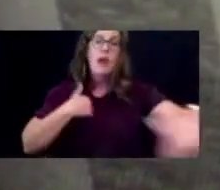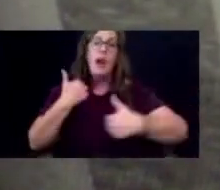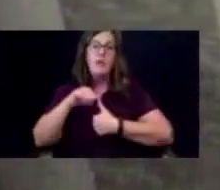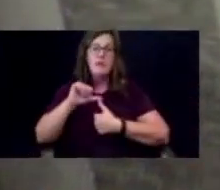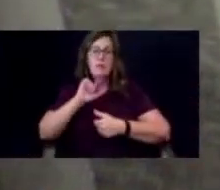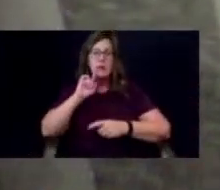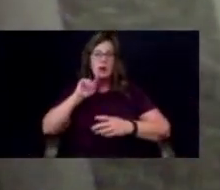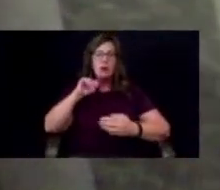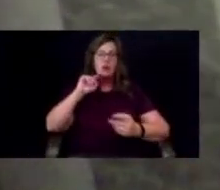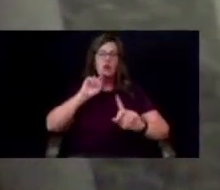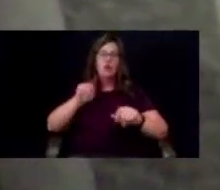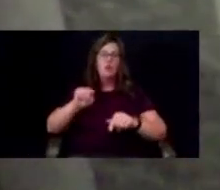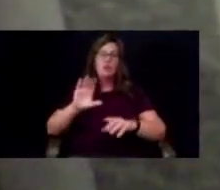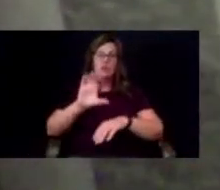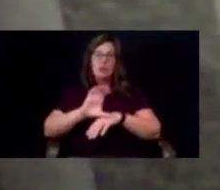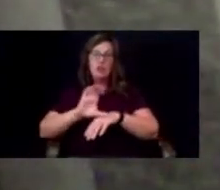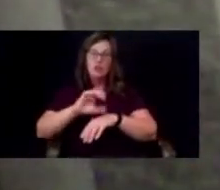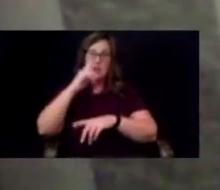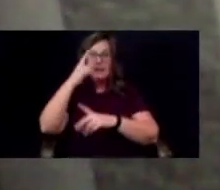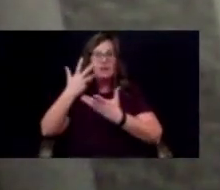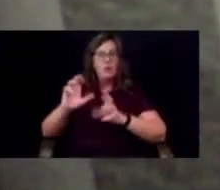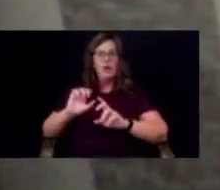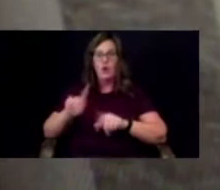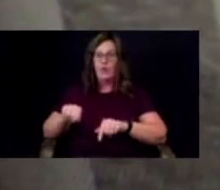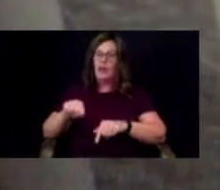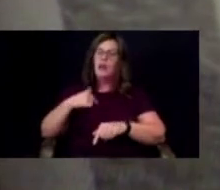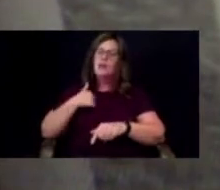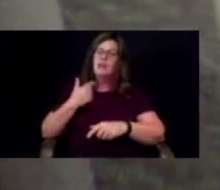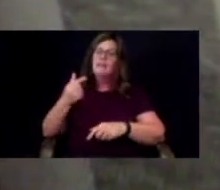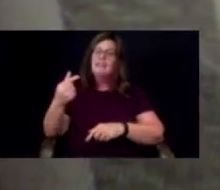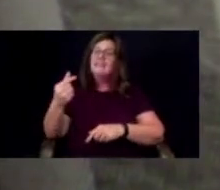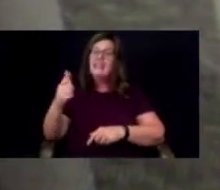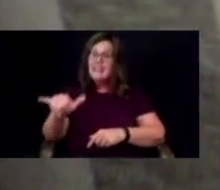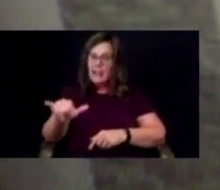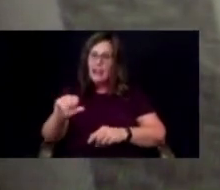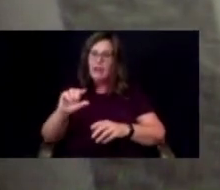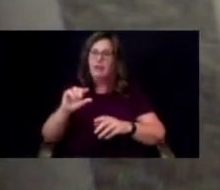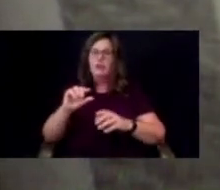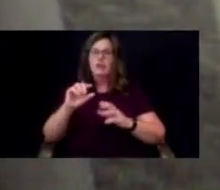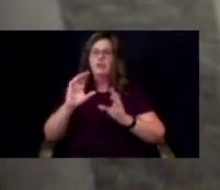because it's the gay church and i want to go to a church that has lgbtq people but that's